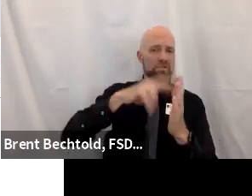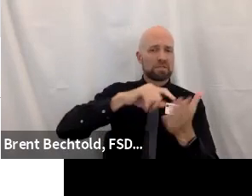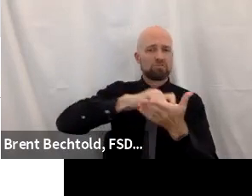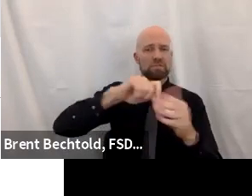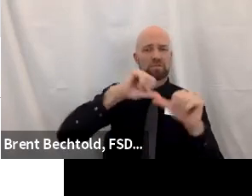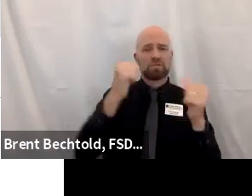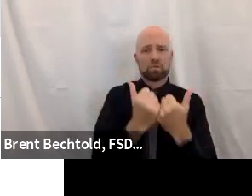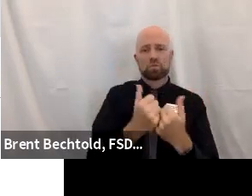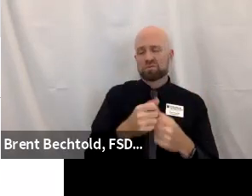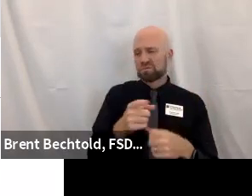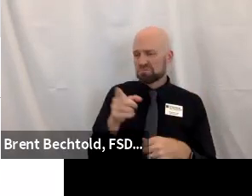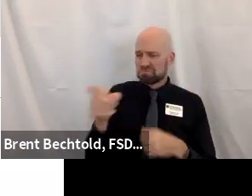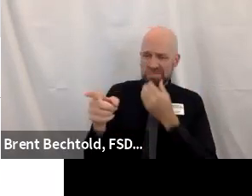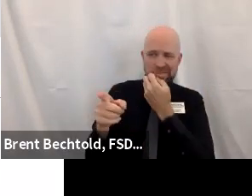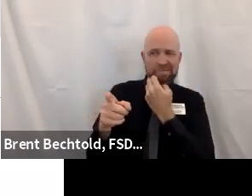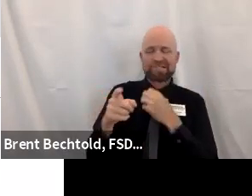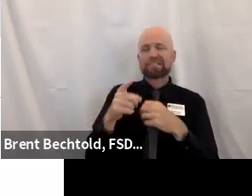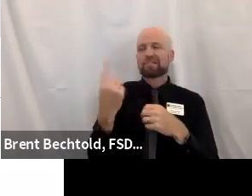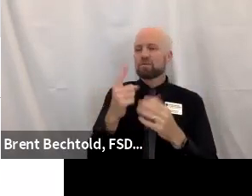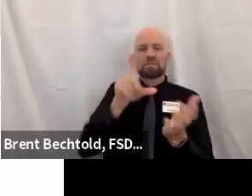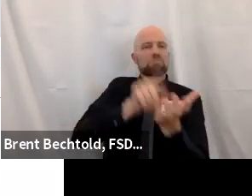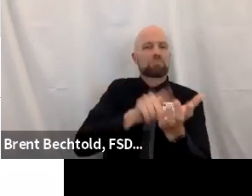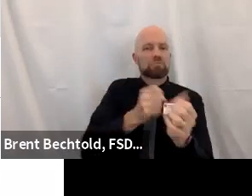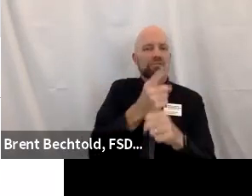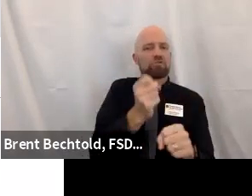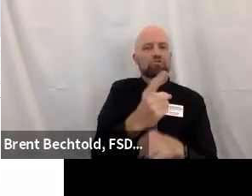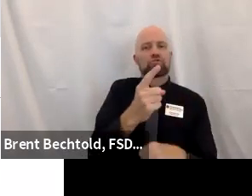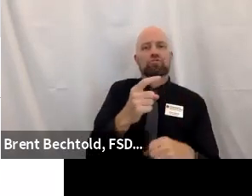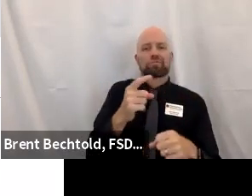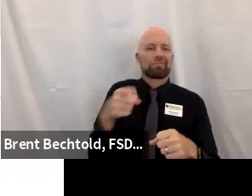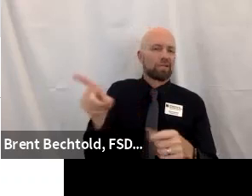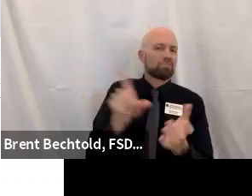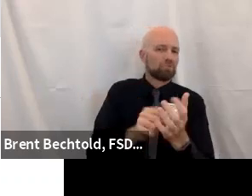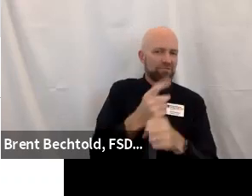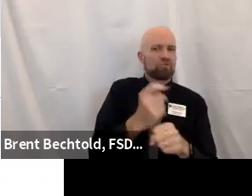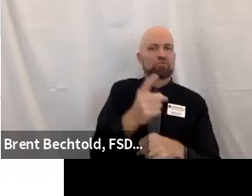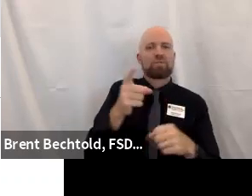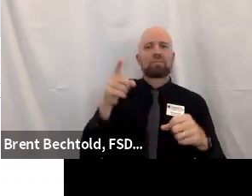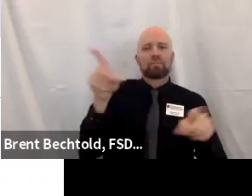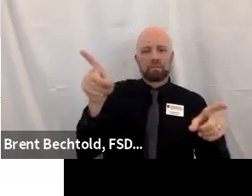At the International Literacy Association Conference he, which is published every year